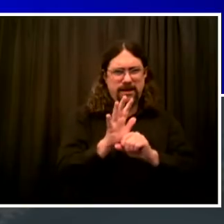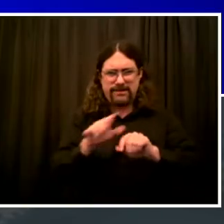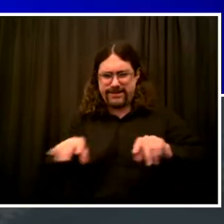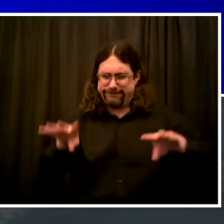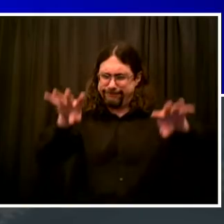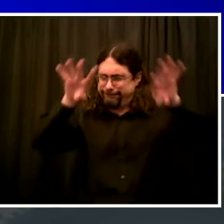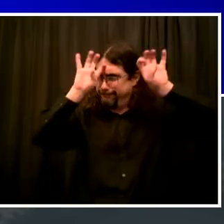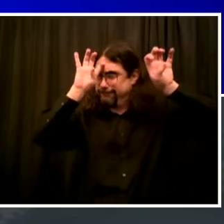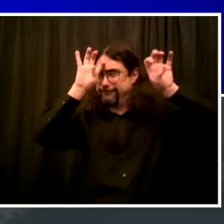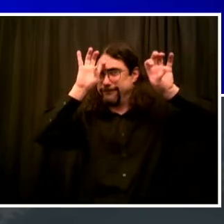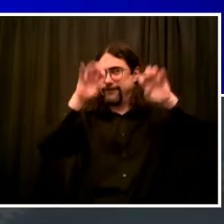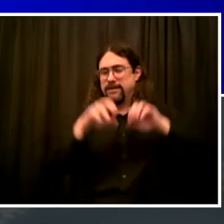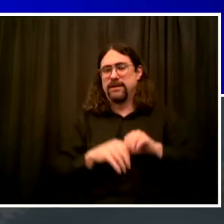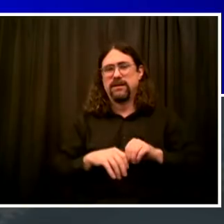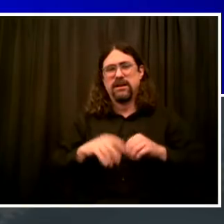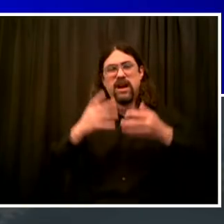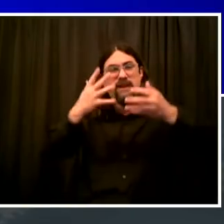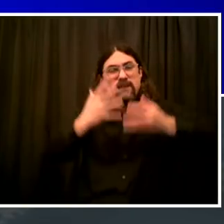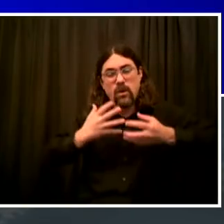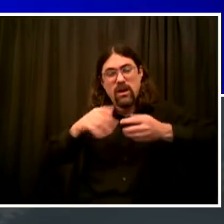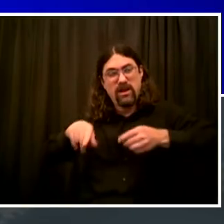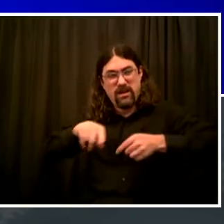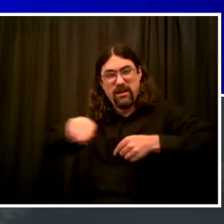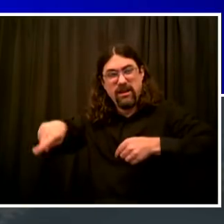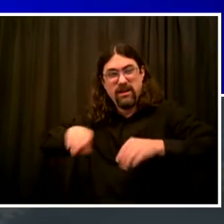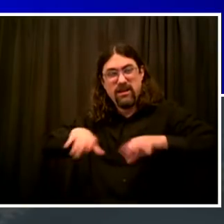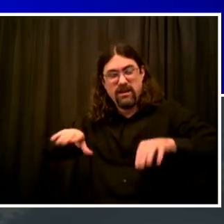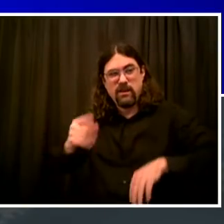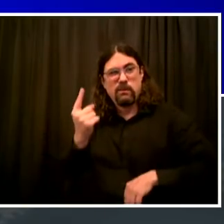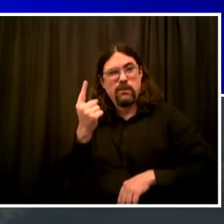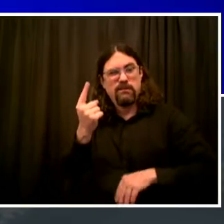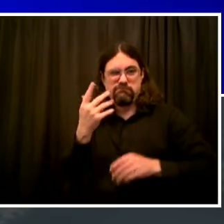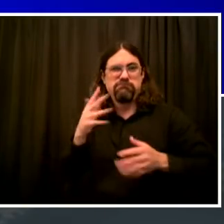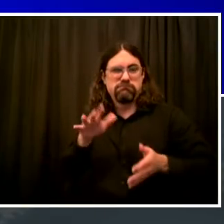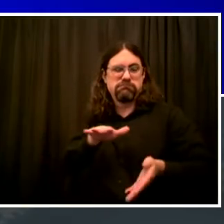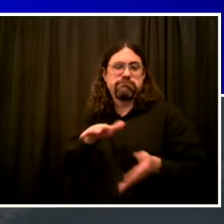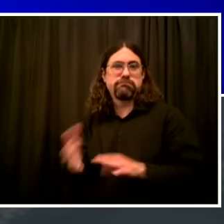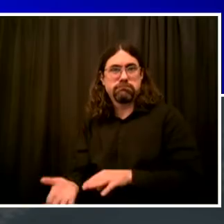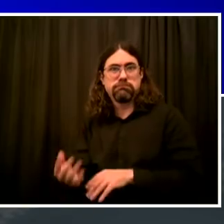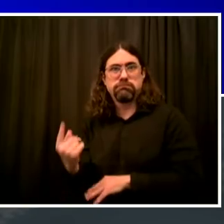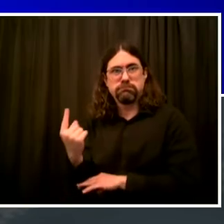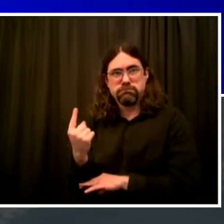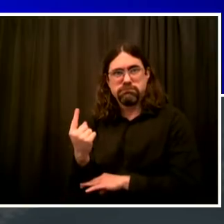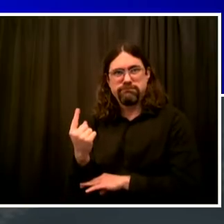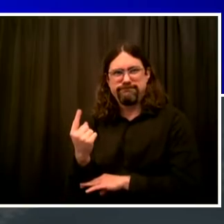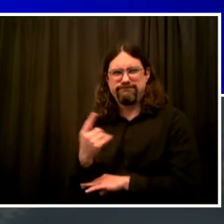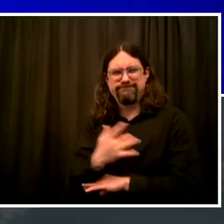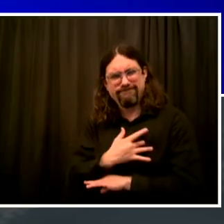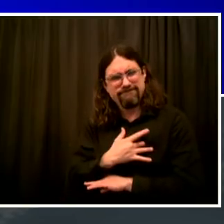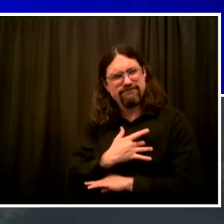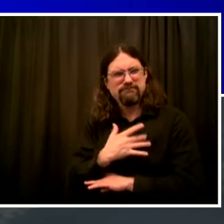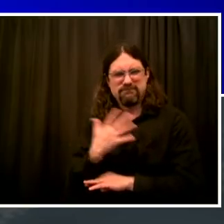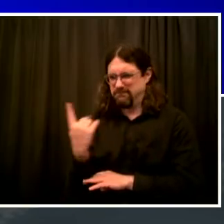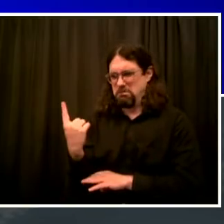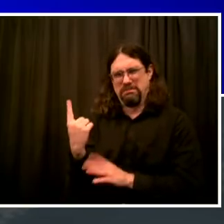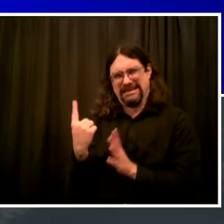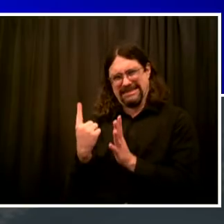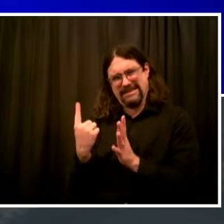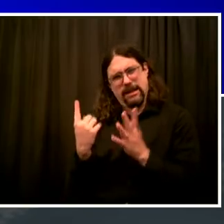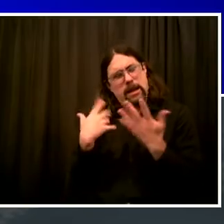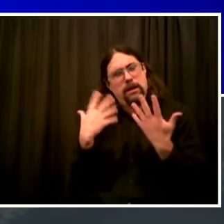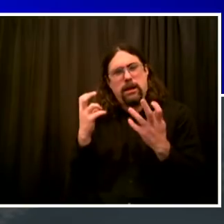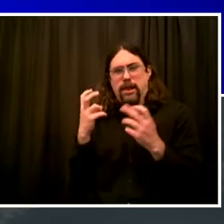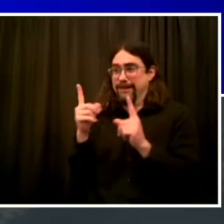THAT IS PAINFUL.